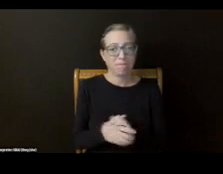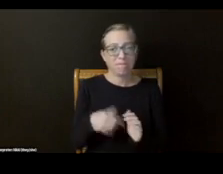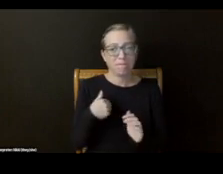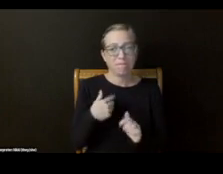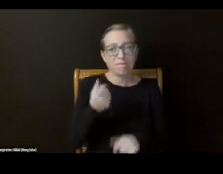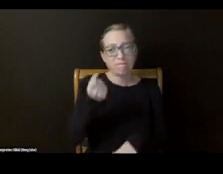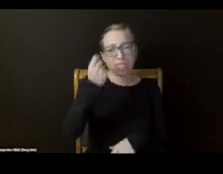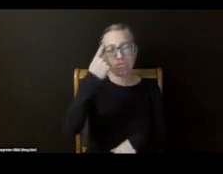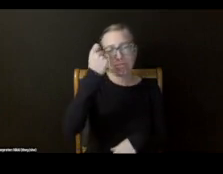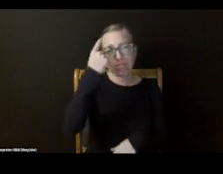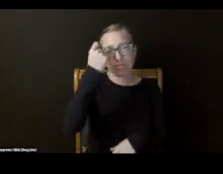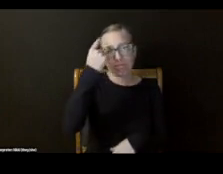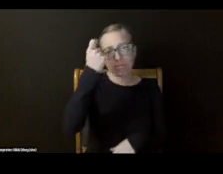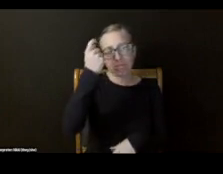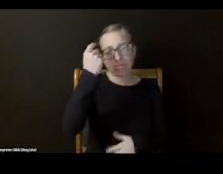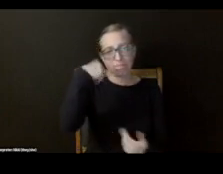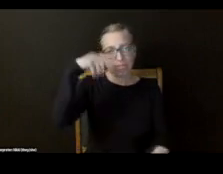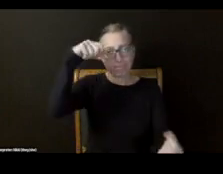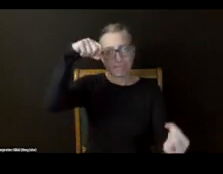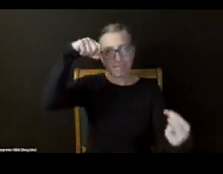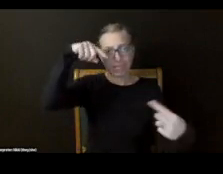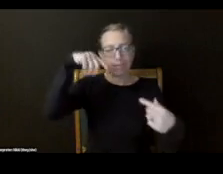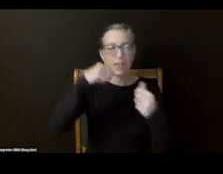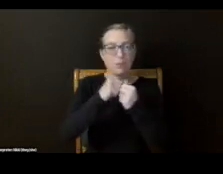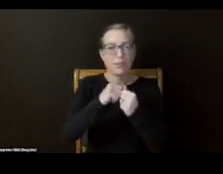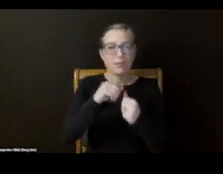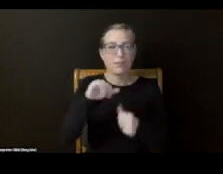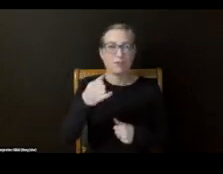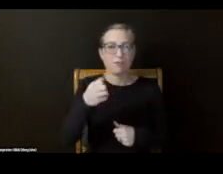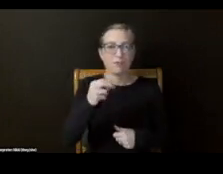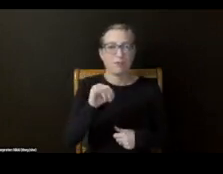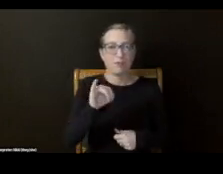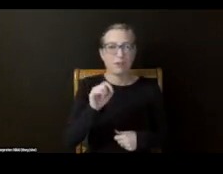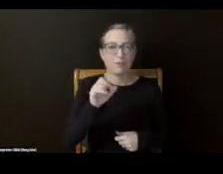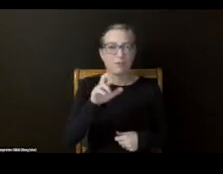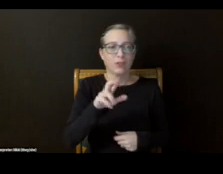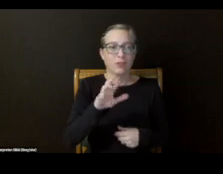especially about the bus